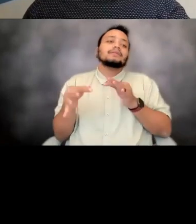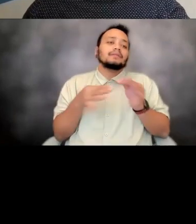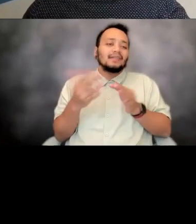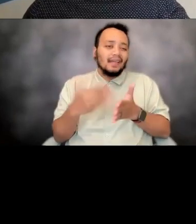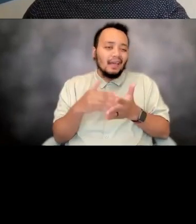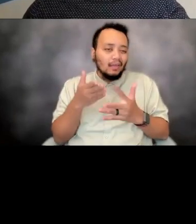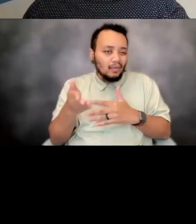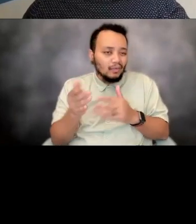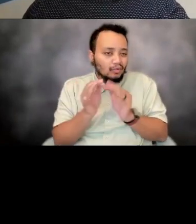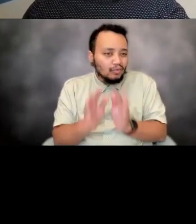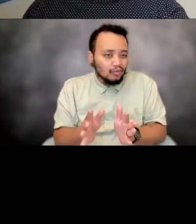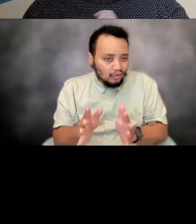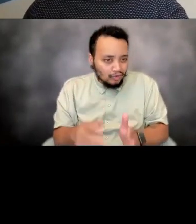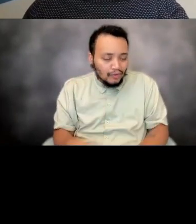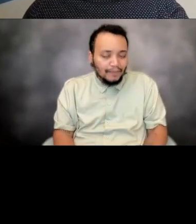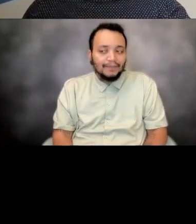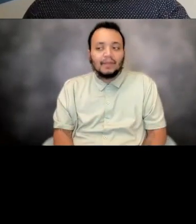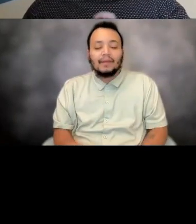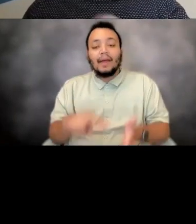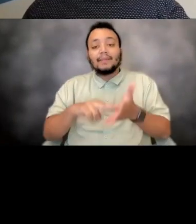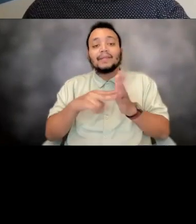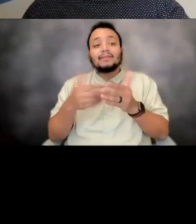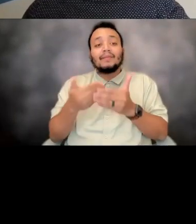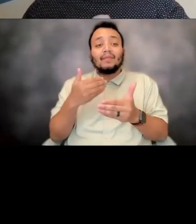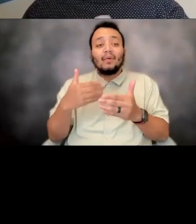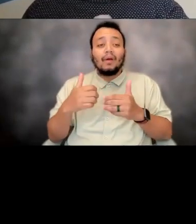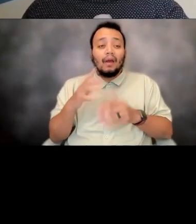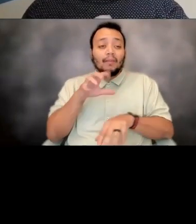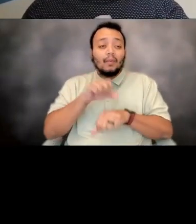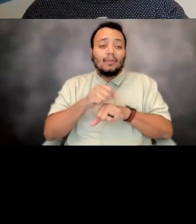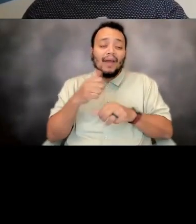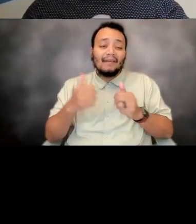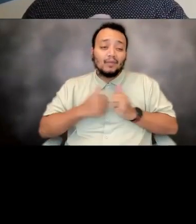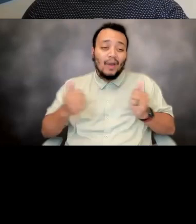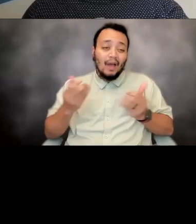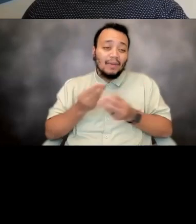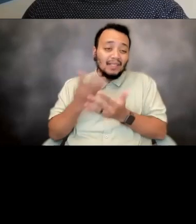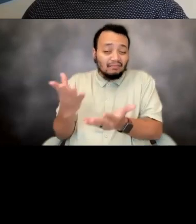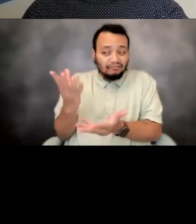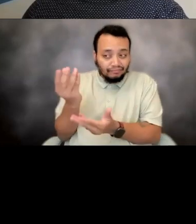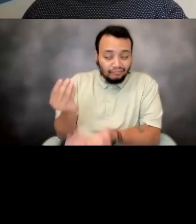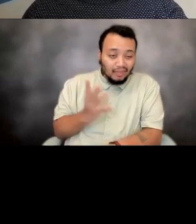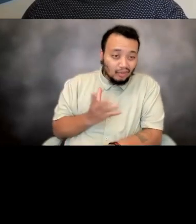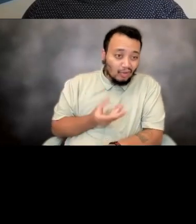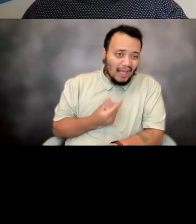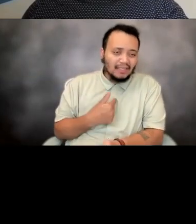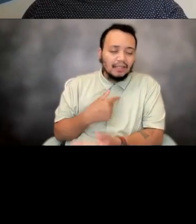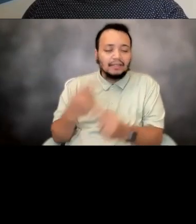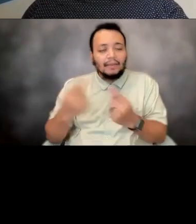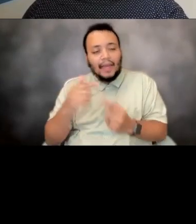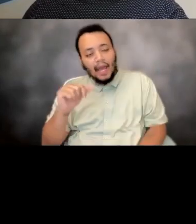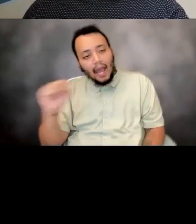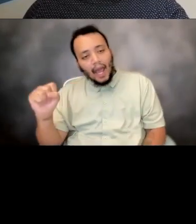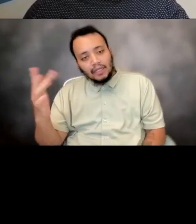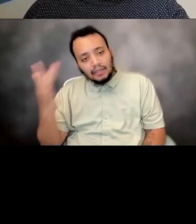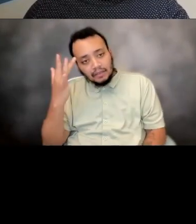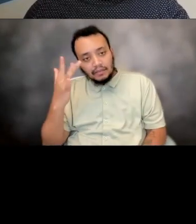I have to out myself before an appointment, and it's frankly a pain in the ass. And it's a problem that many hearing people do not have to face."